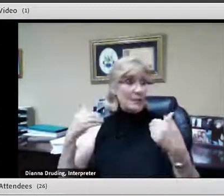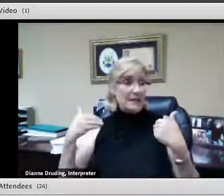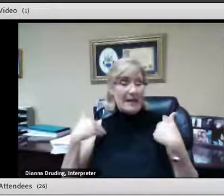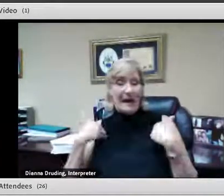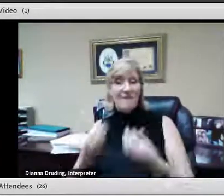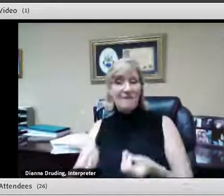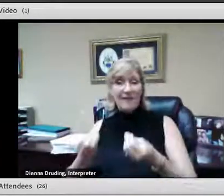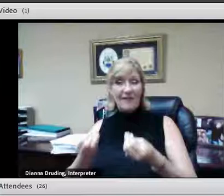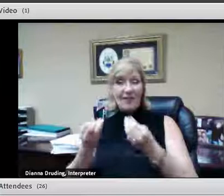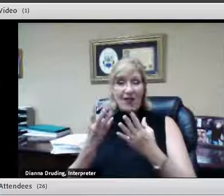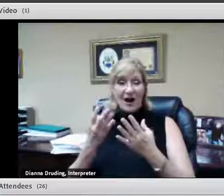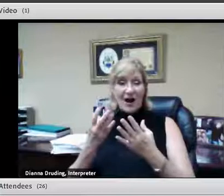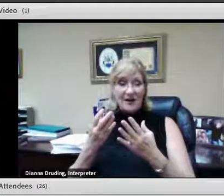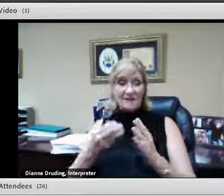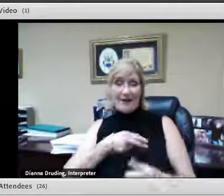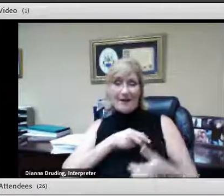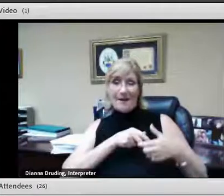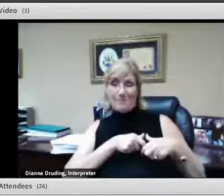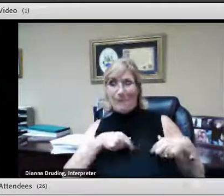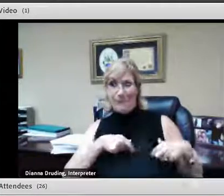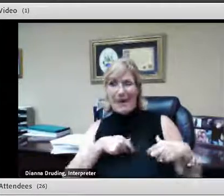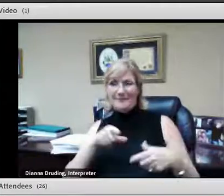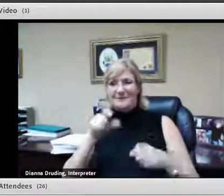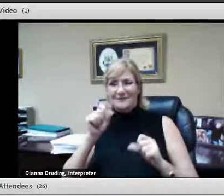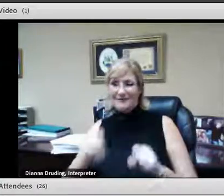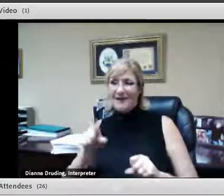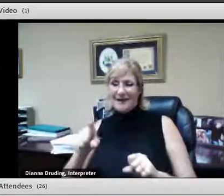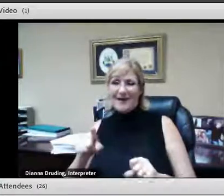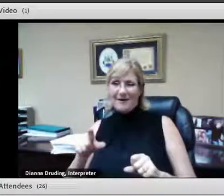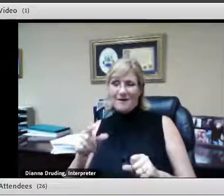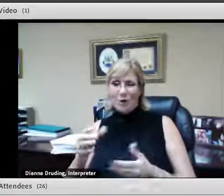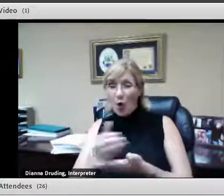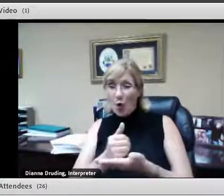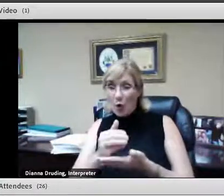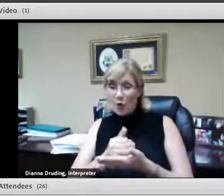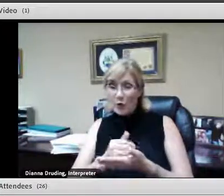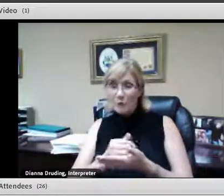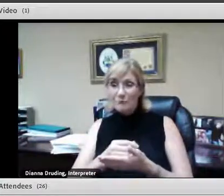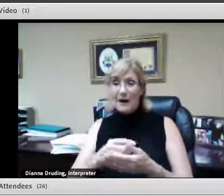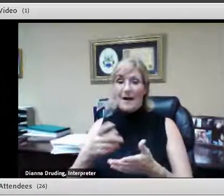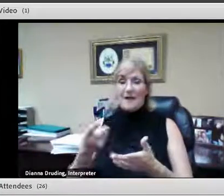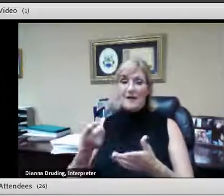We have badges that kids can earn by accomplishing different arithmetic skills.